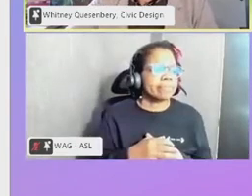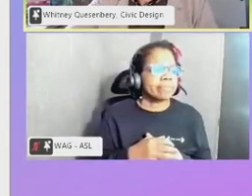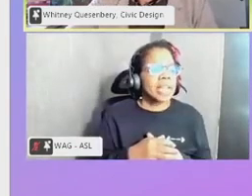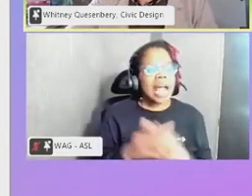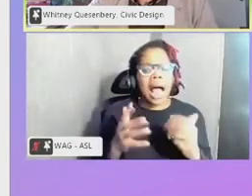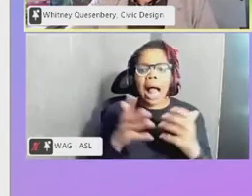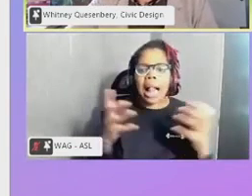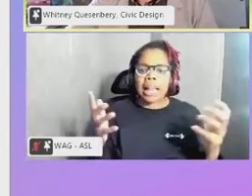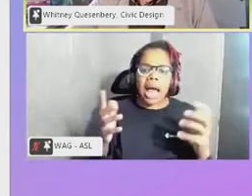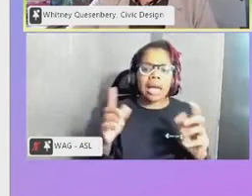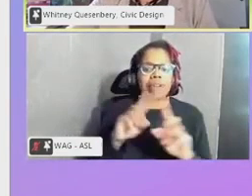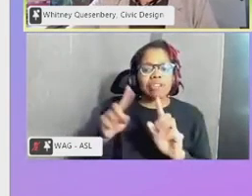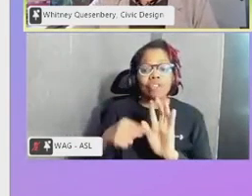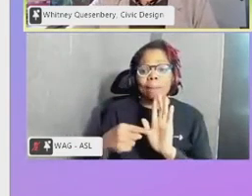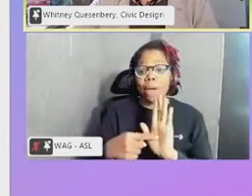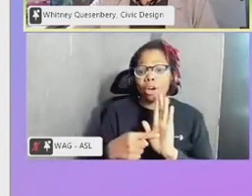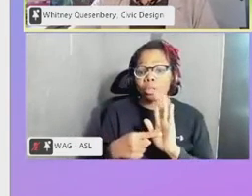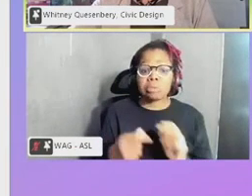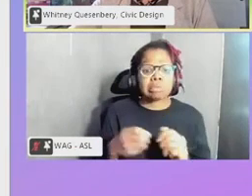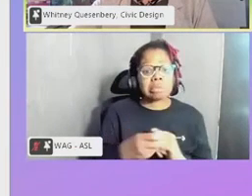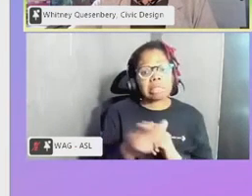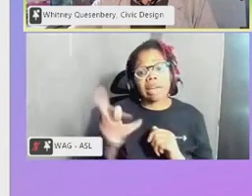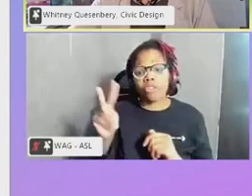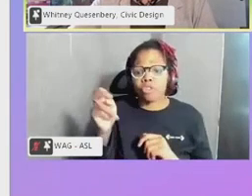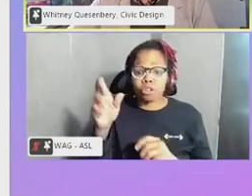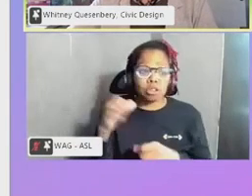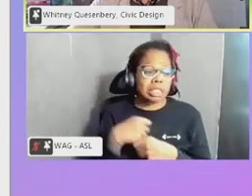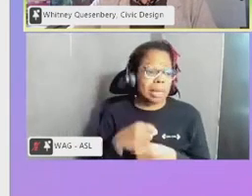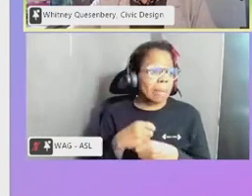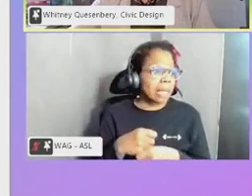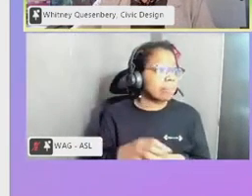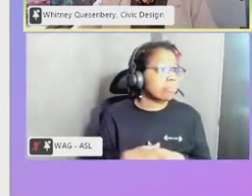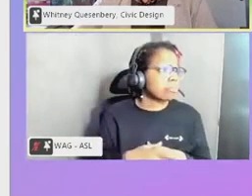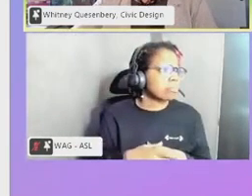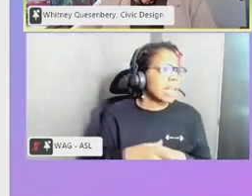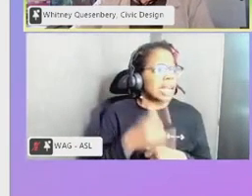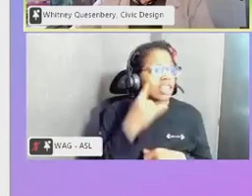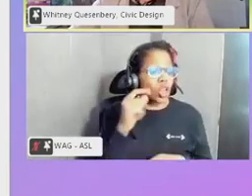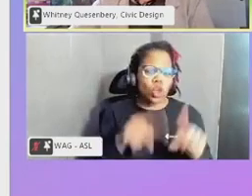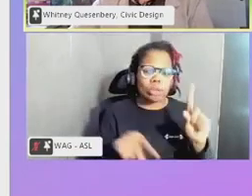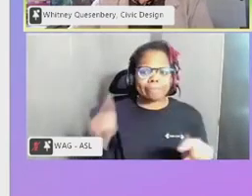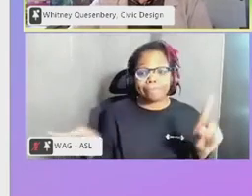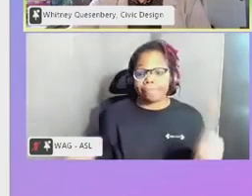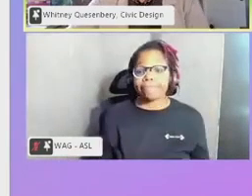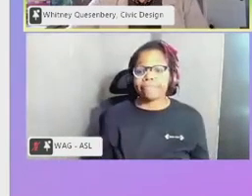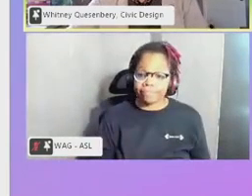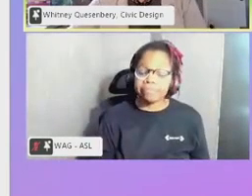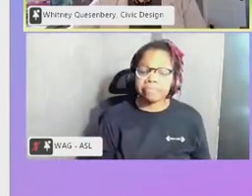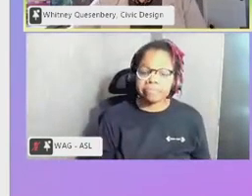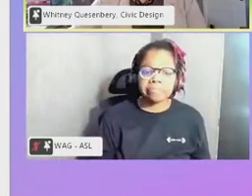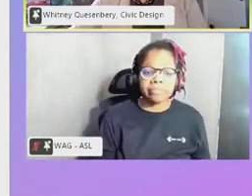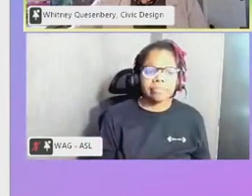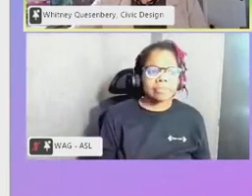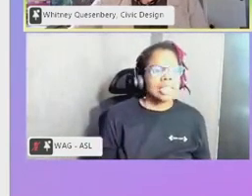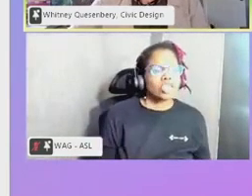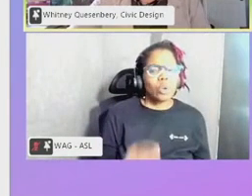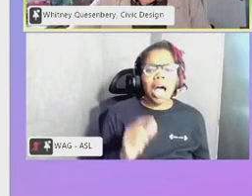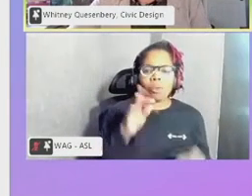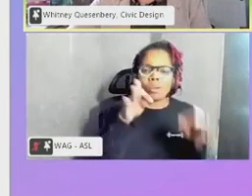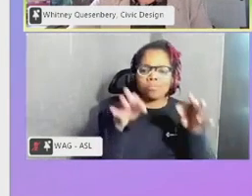scanner in the precinct. It is a ballot marking system. There are a lot of different models for them. There are